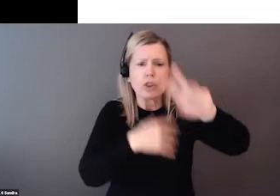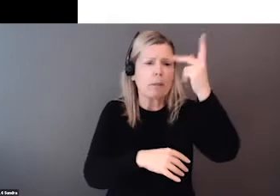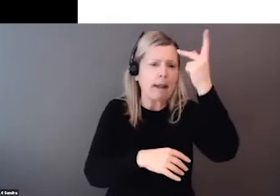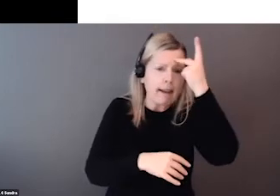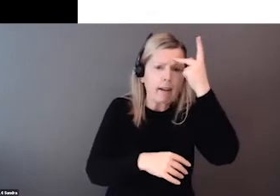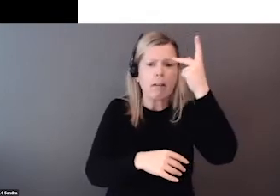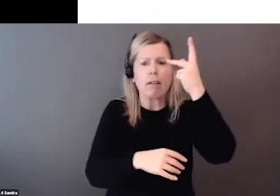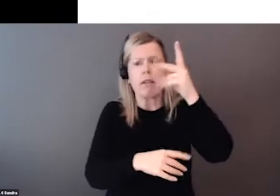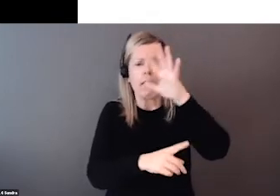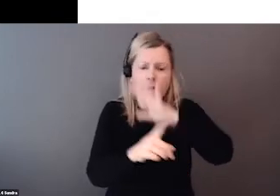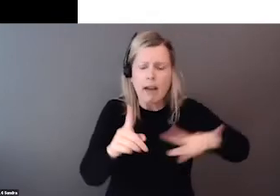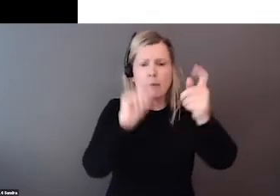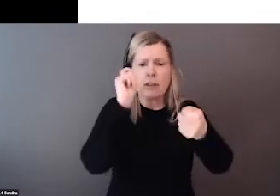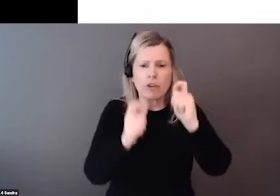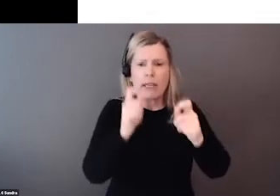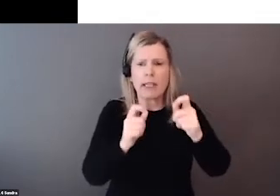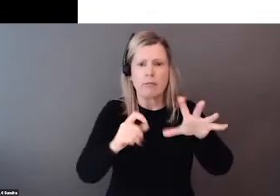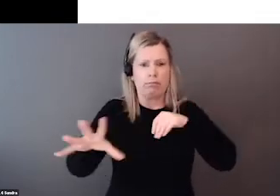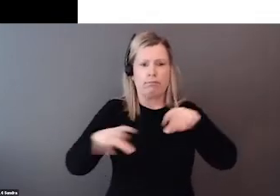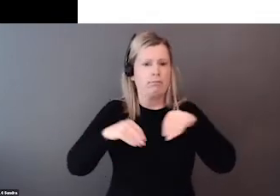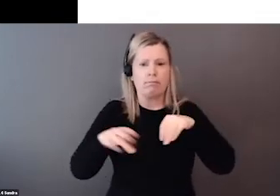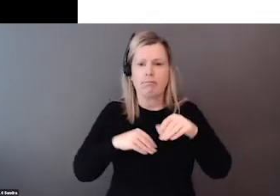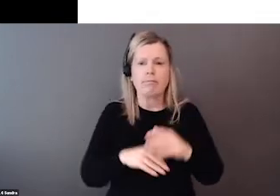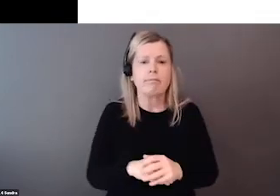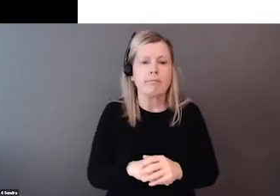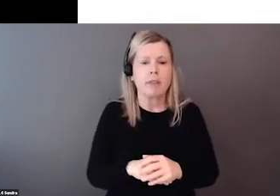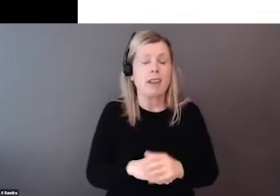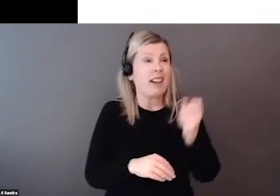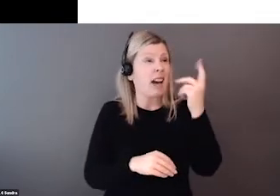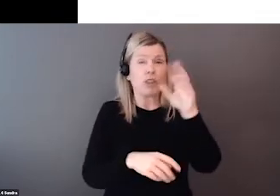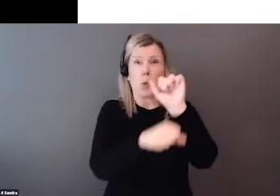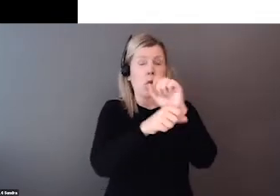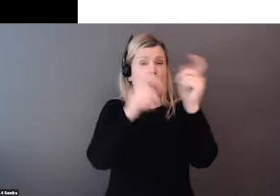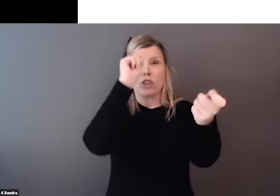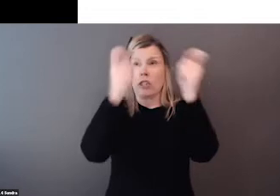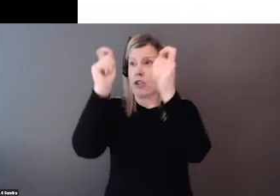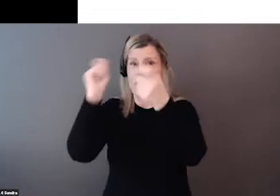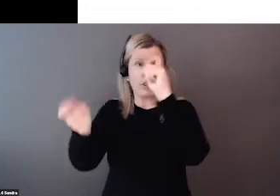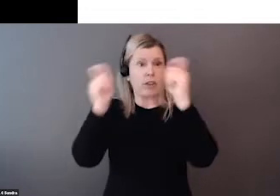And not surprisingly, the future of work is characterized by disruption to every industry, a transformation of working conditions